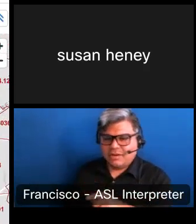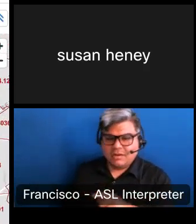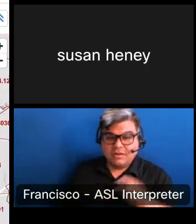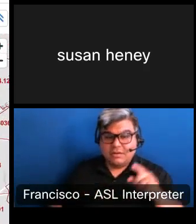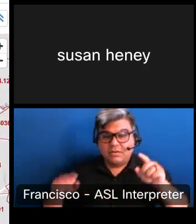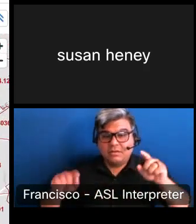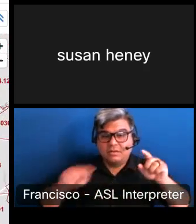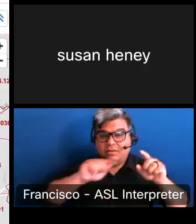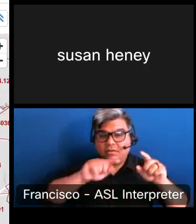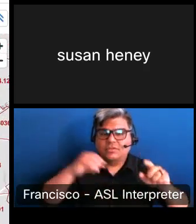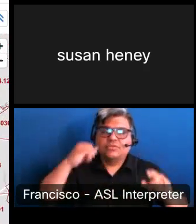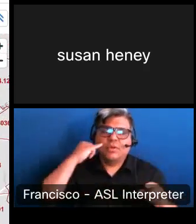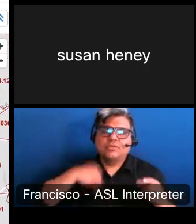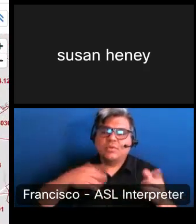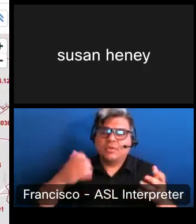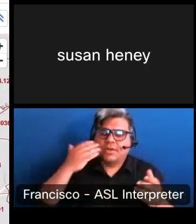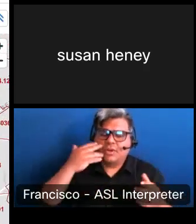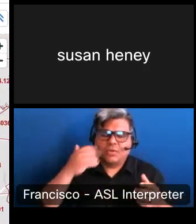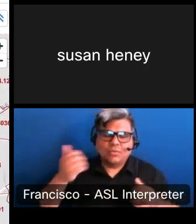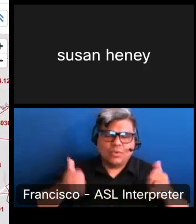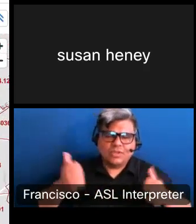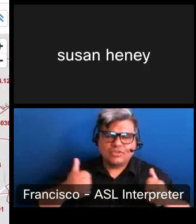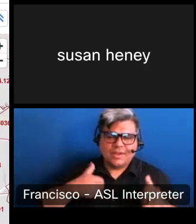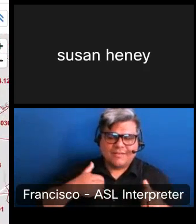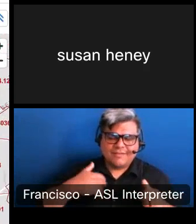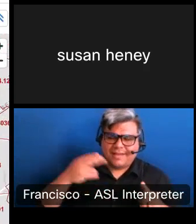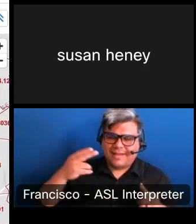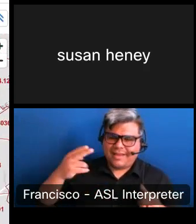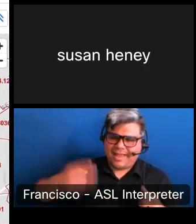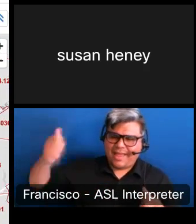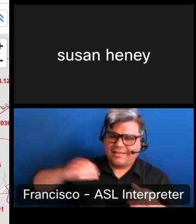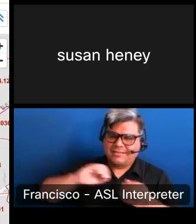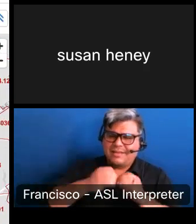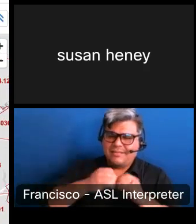wanted to know what tract has the highest number of Black women with doctorate degrees? I can pull